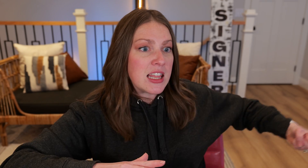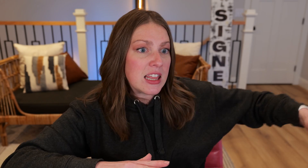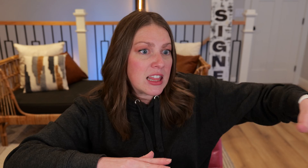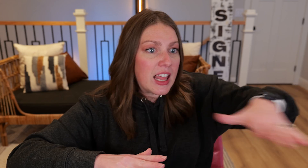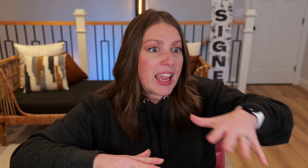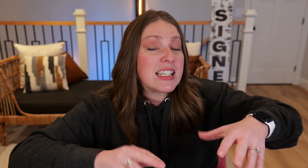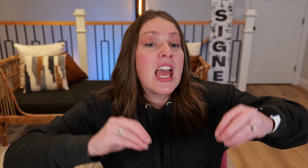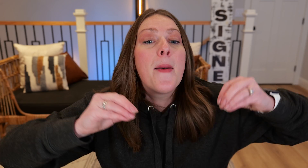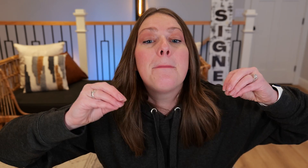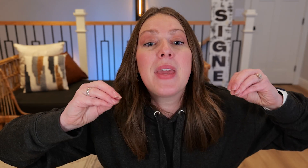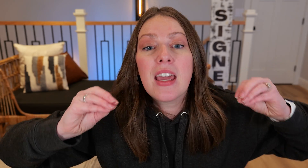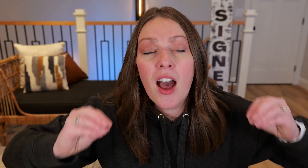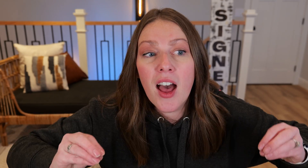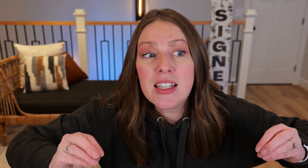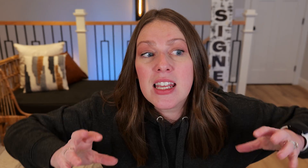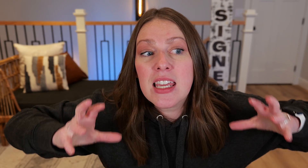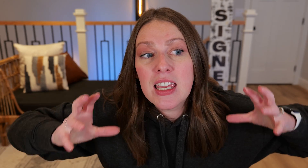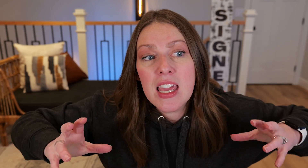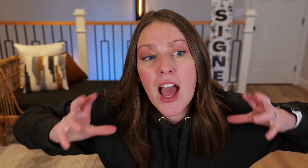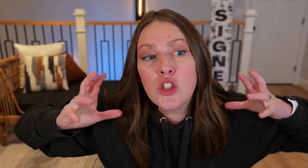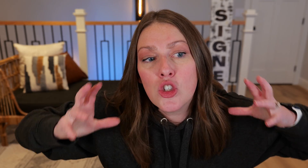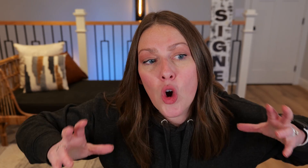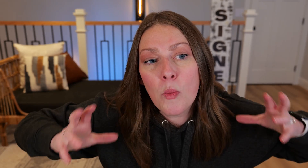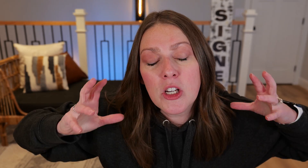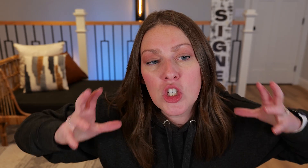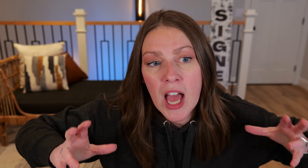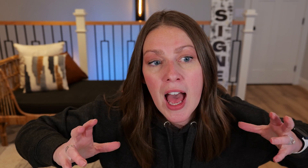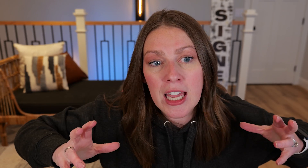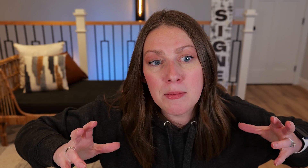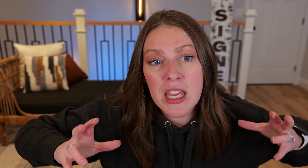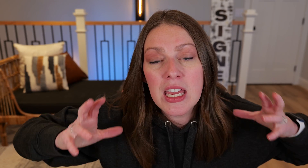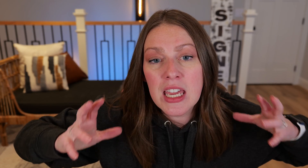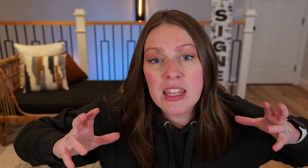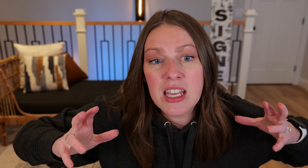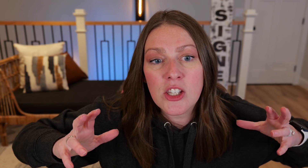Land because he has so much time in this.